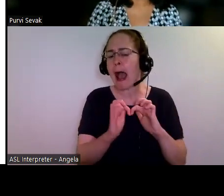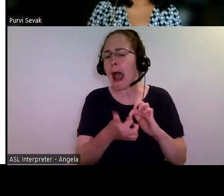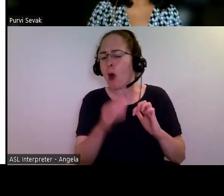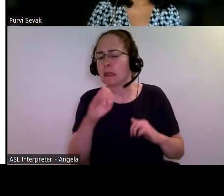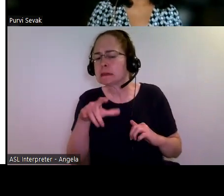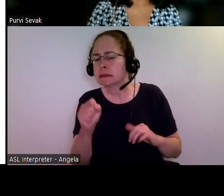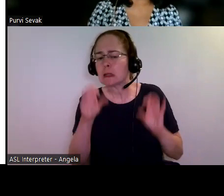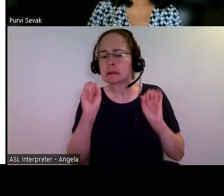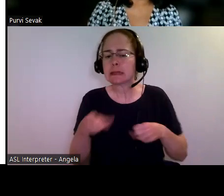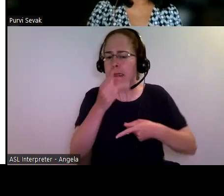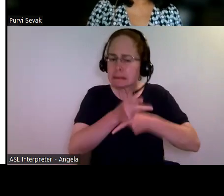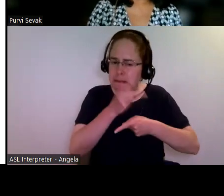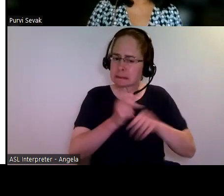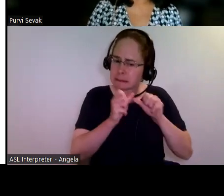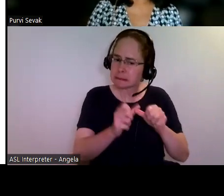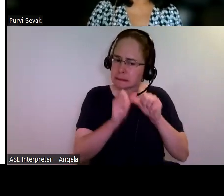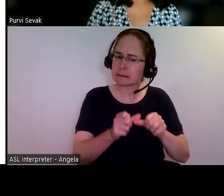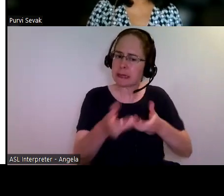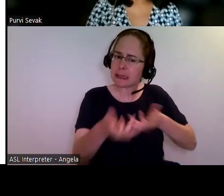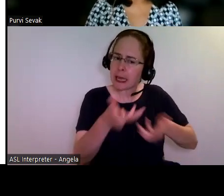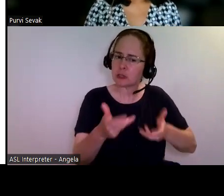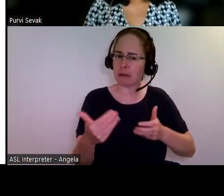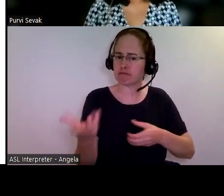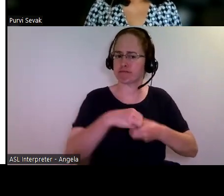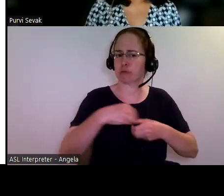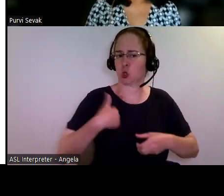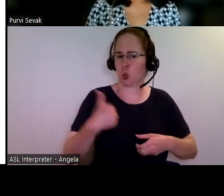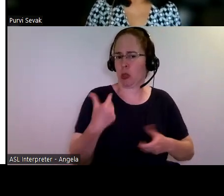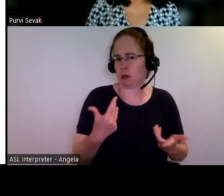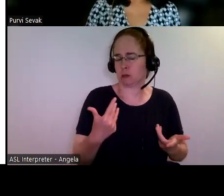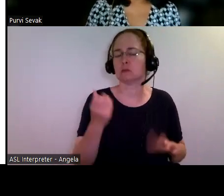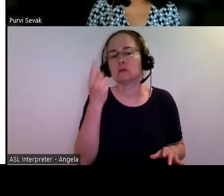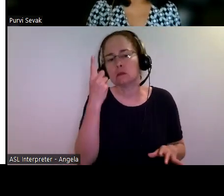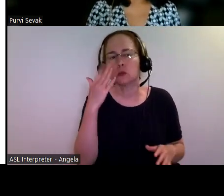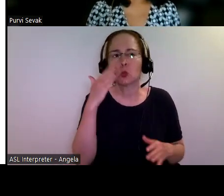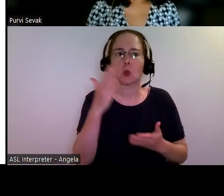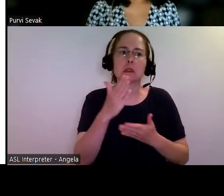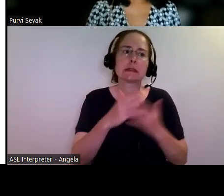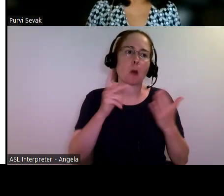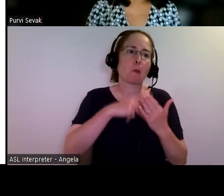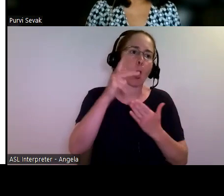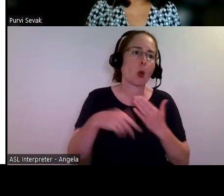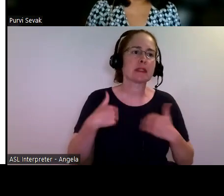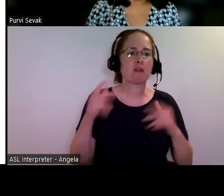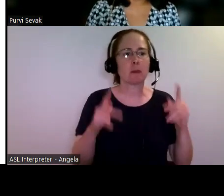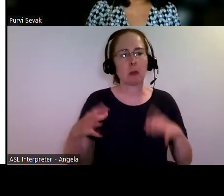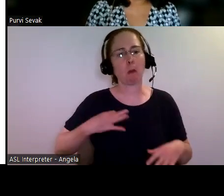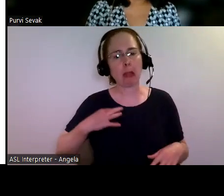engagement of youth. We know often programs have applicants, people they start providing services